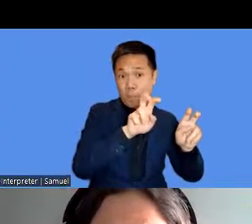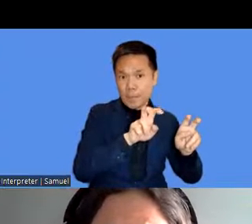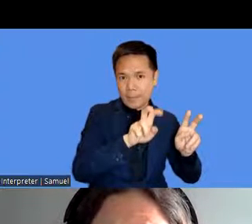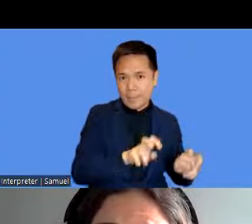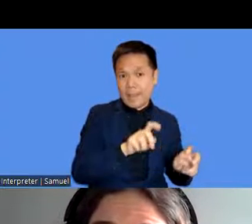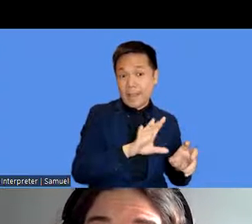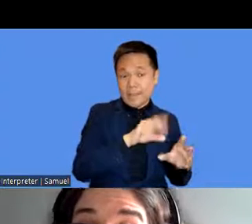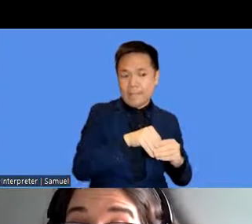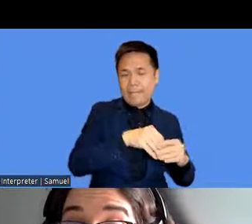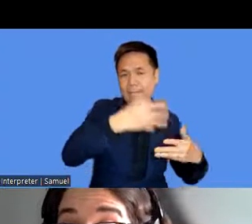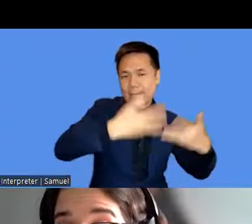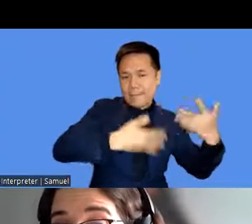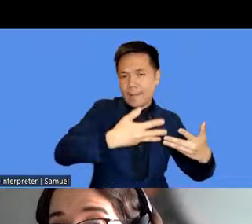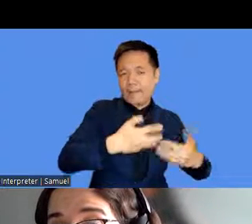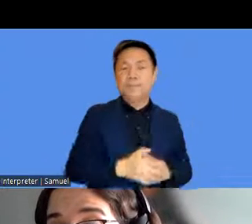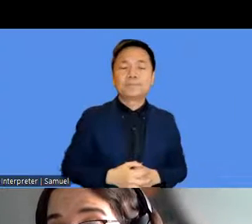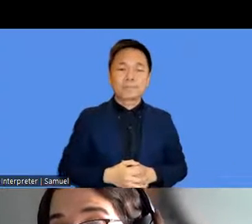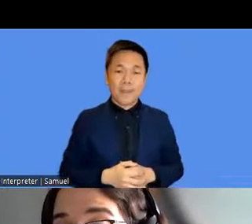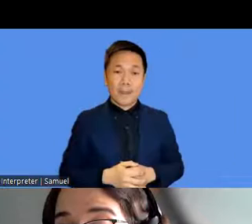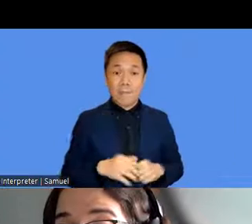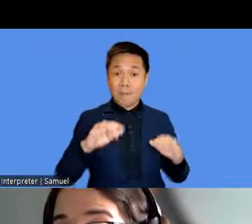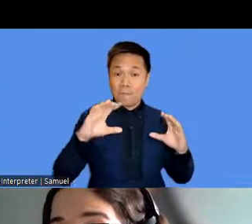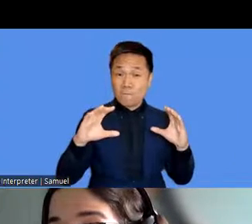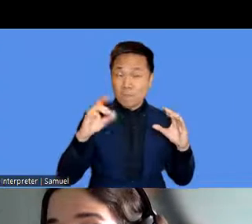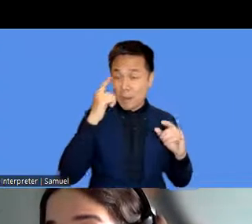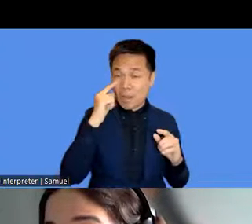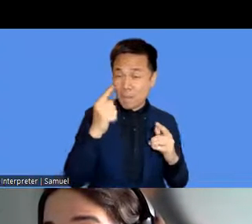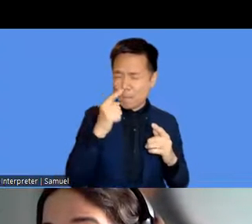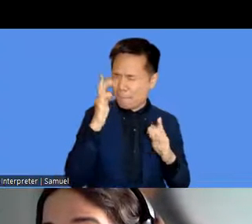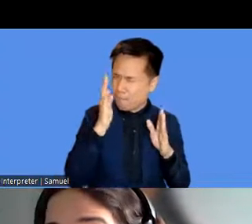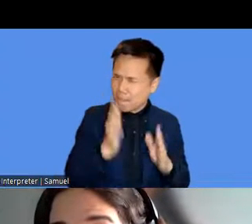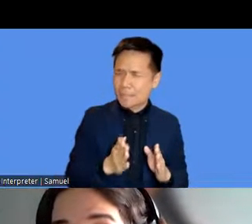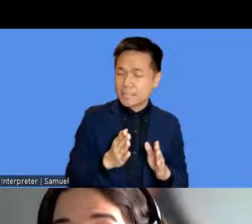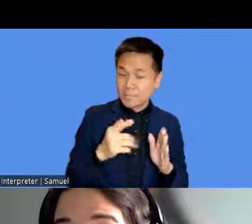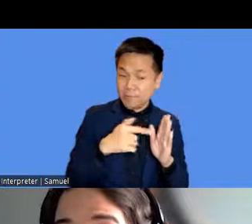The OPDs data priorities show that more than a shift from the medical model to the social